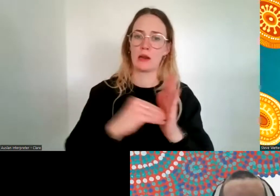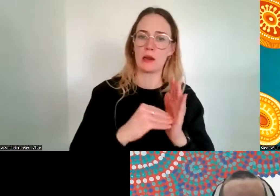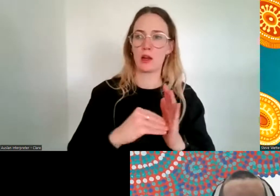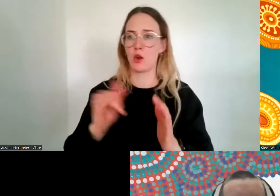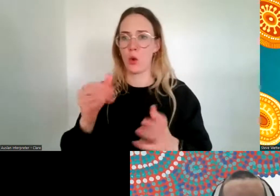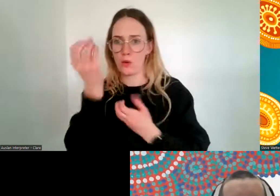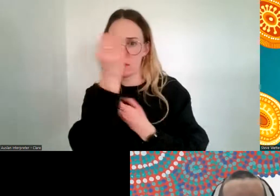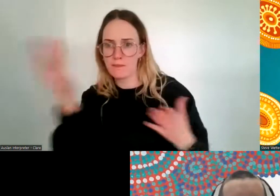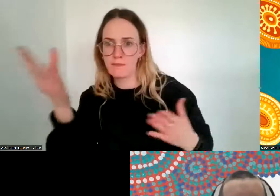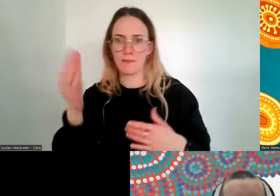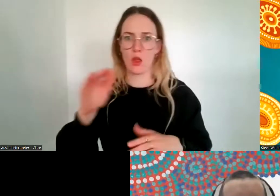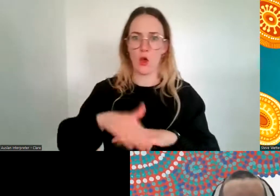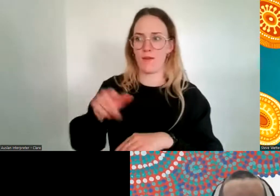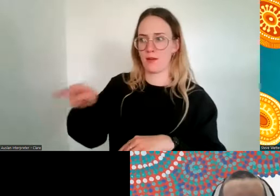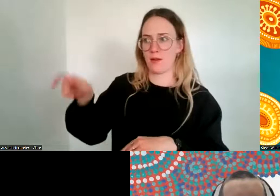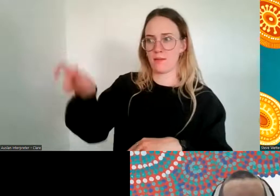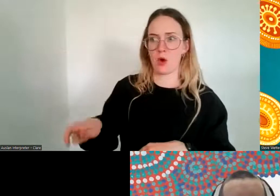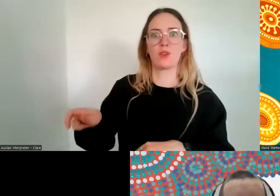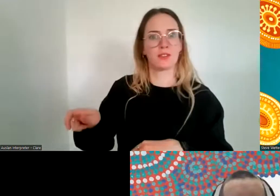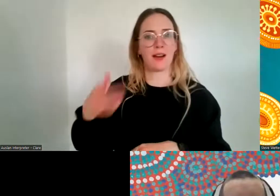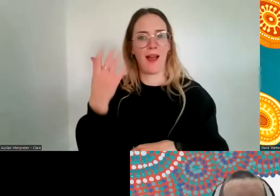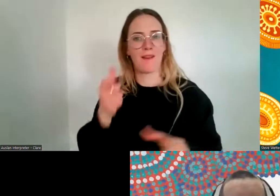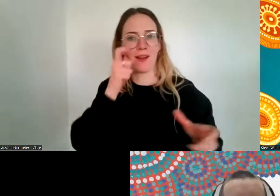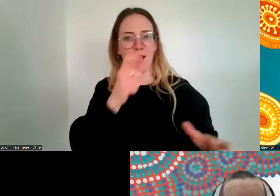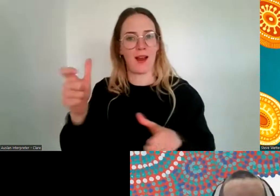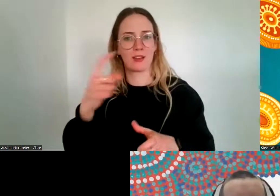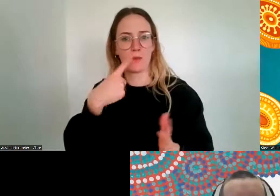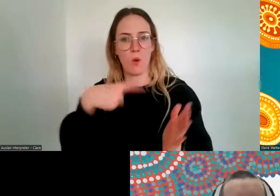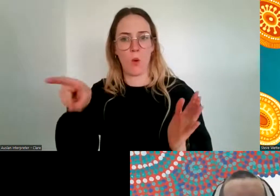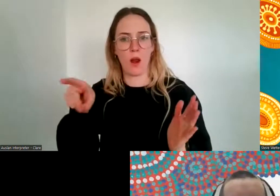a person under a guardianship order or who has previously been involved